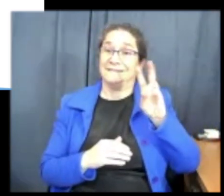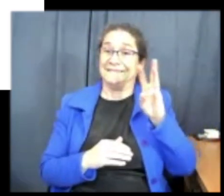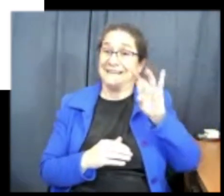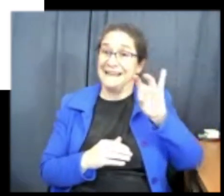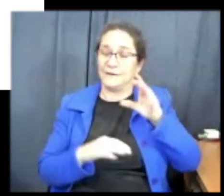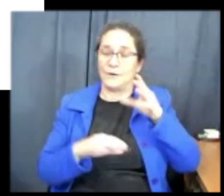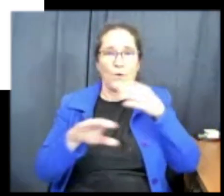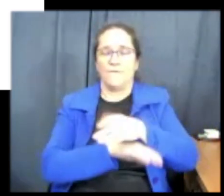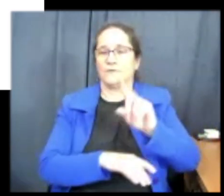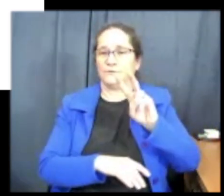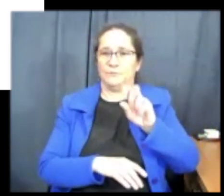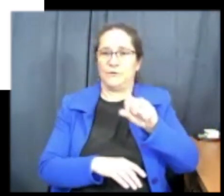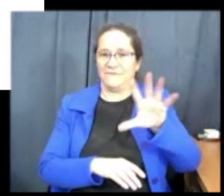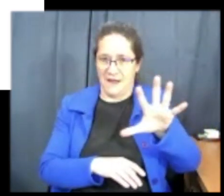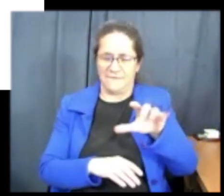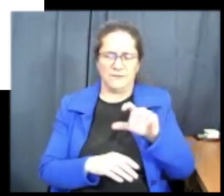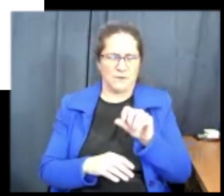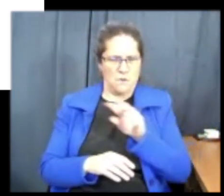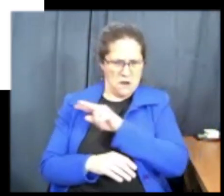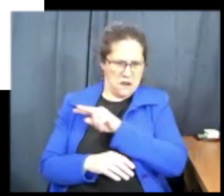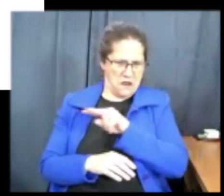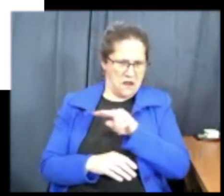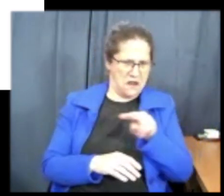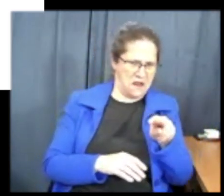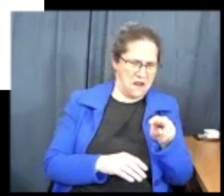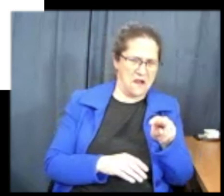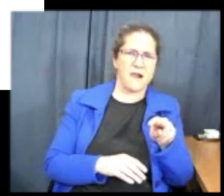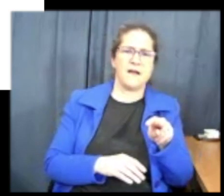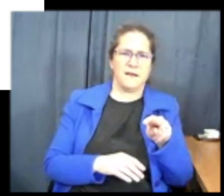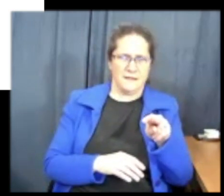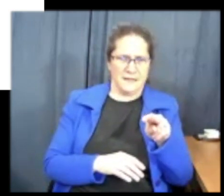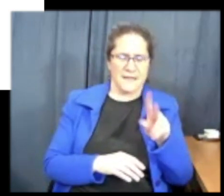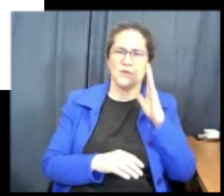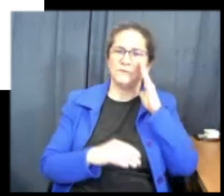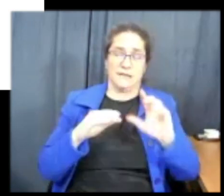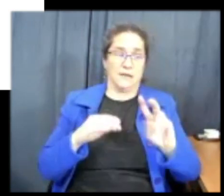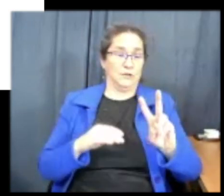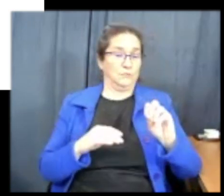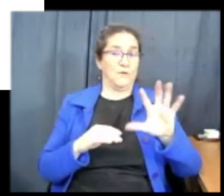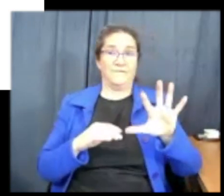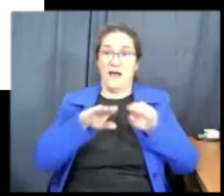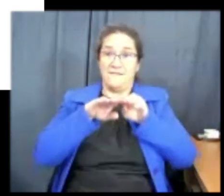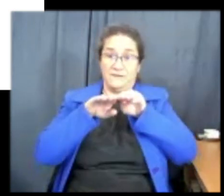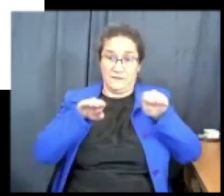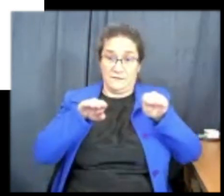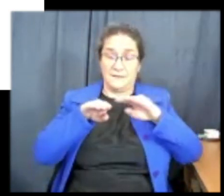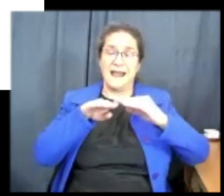So when you're looking at this, you're just above your 2.5 cut out, but you still want to know why.